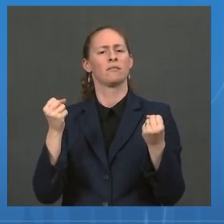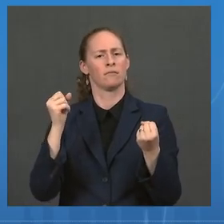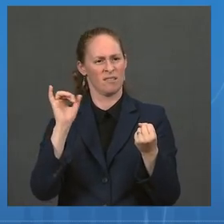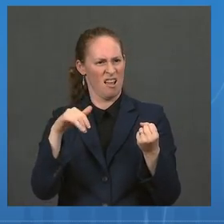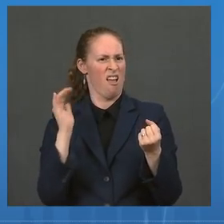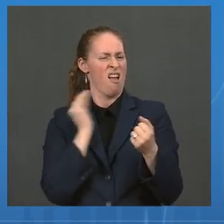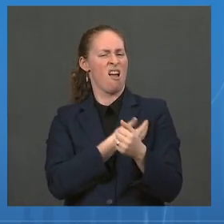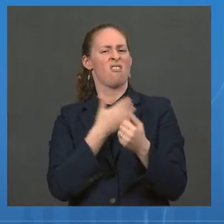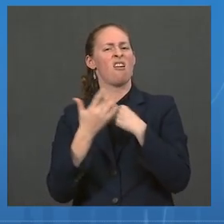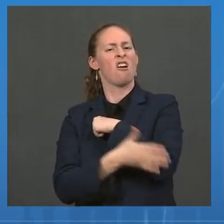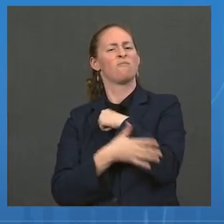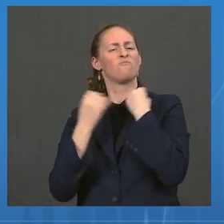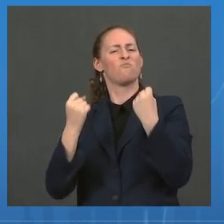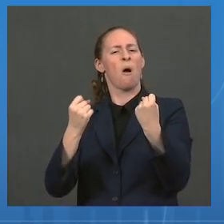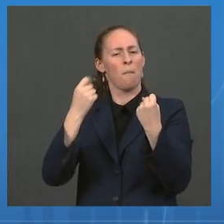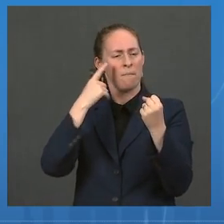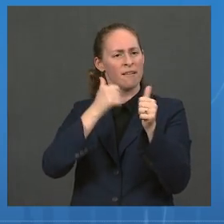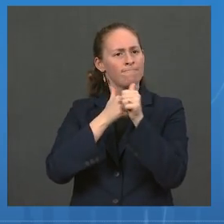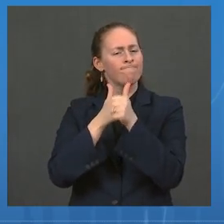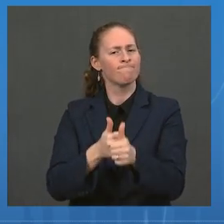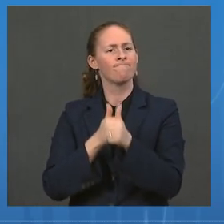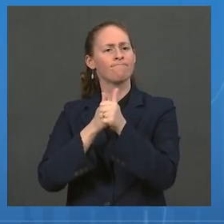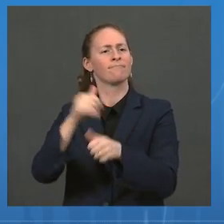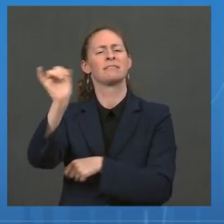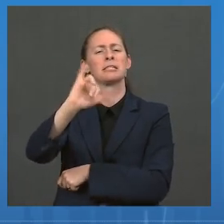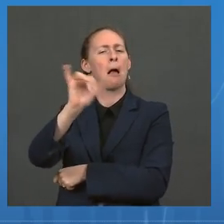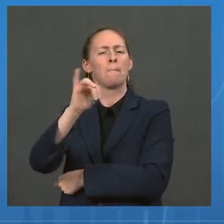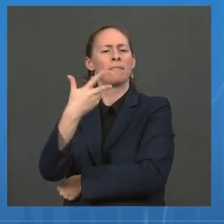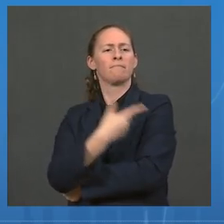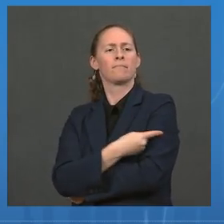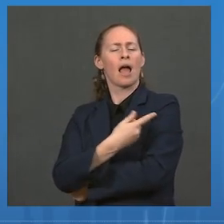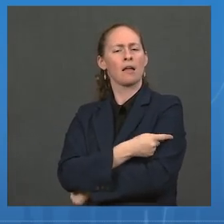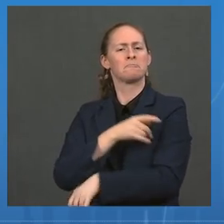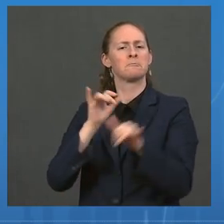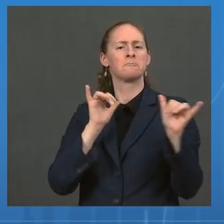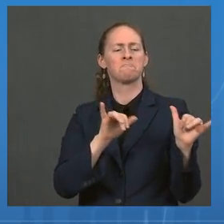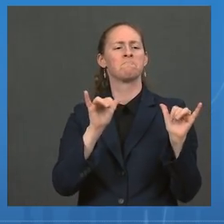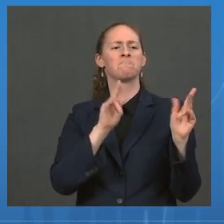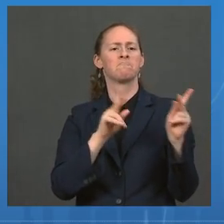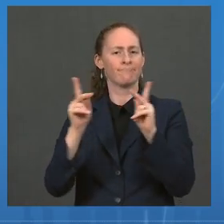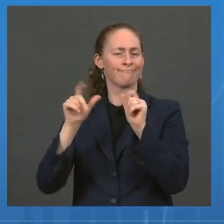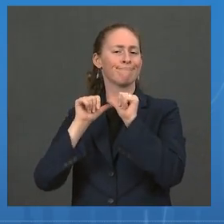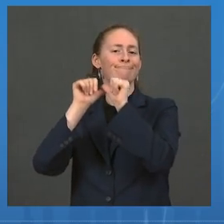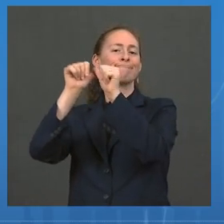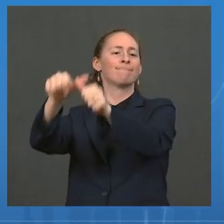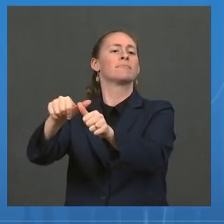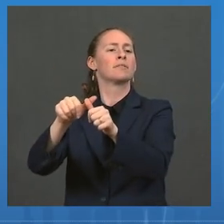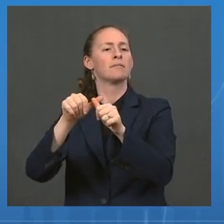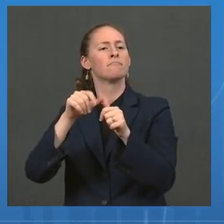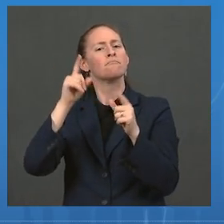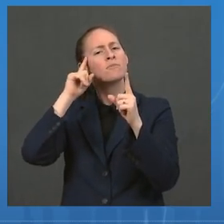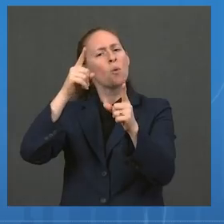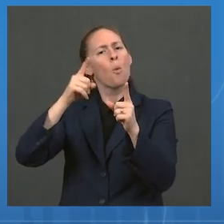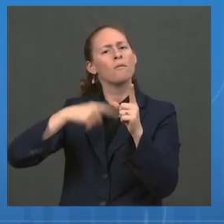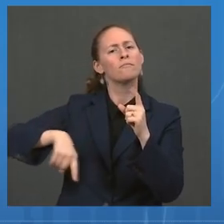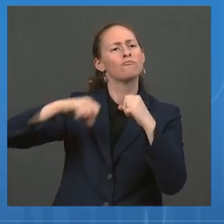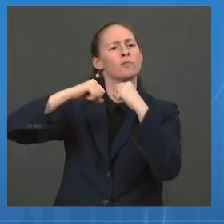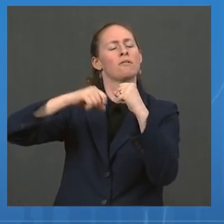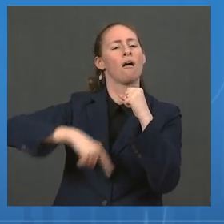Vaccine requirements help us continue this tradition of protecting the common good. Vaccine requirements are fundamentally